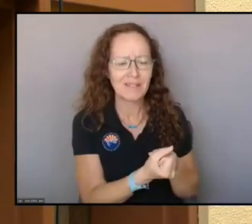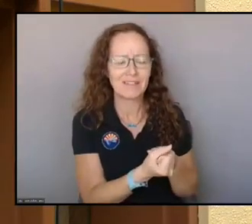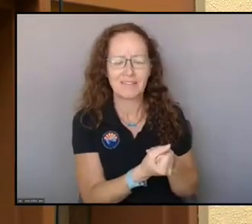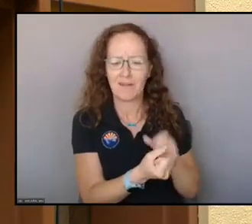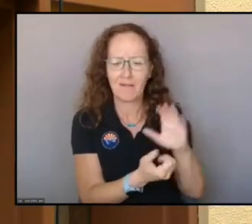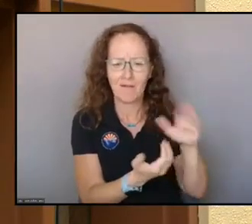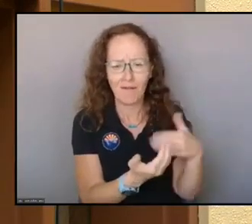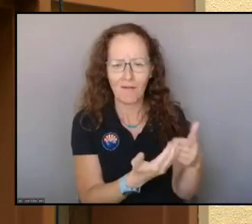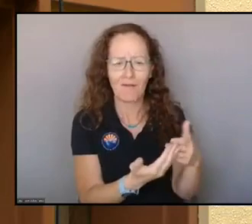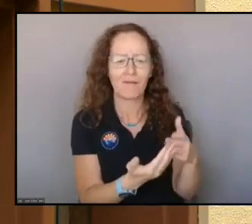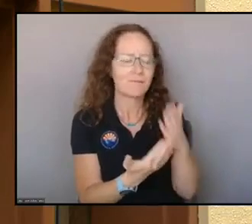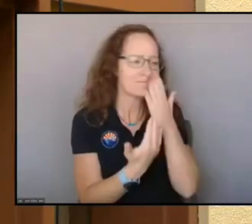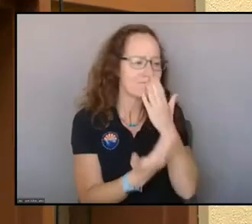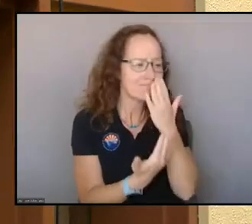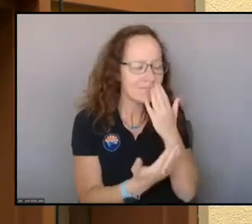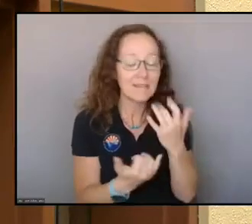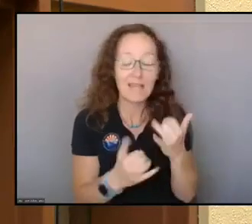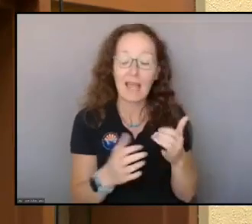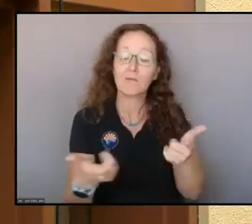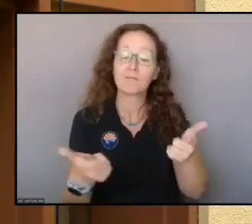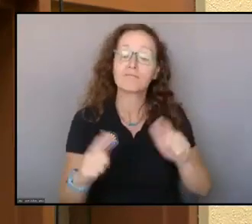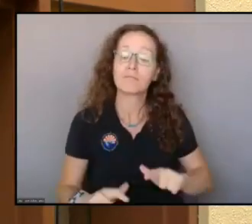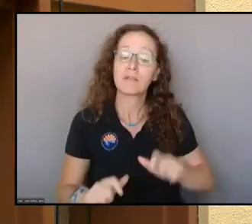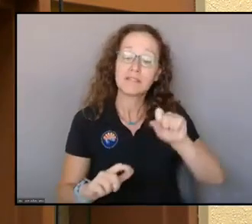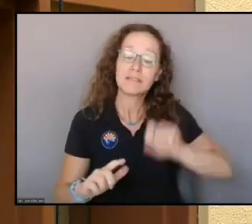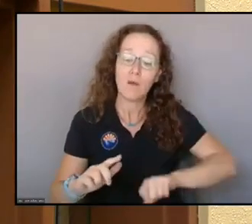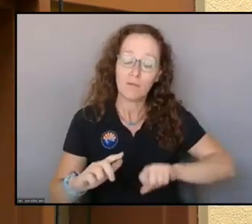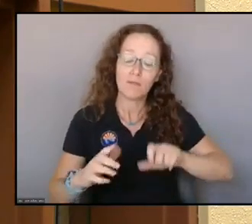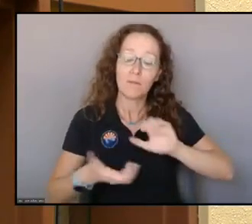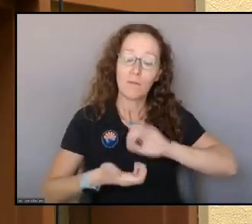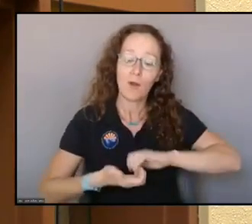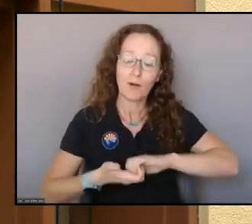AND WE REALLY APPRECIATE YOUR SUPPORT.